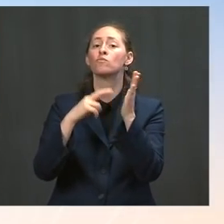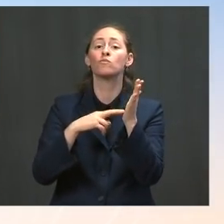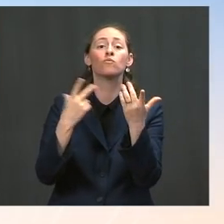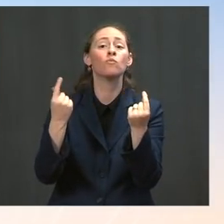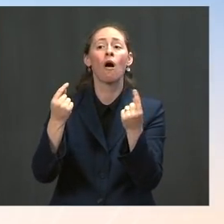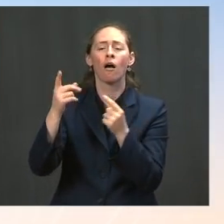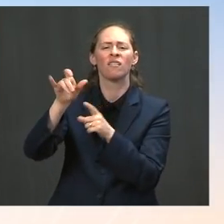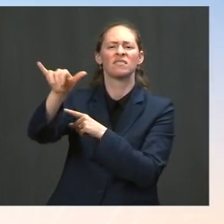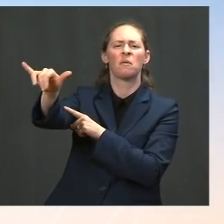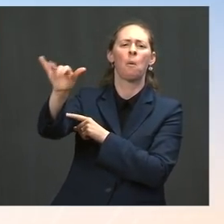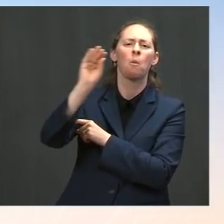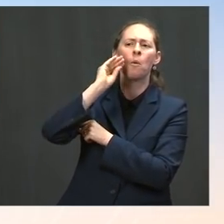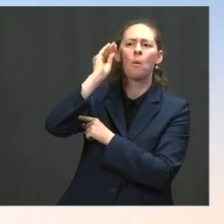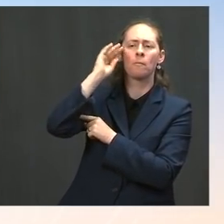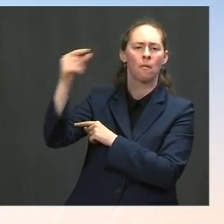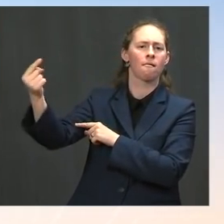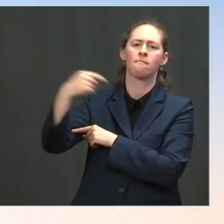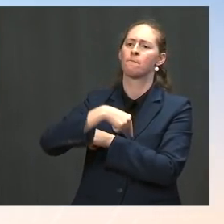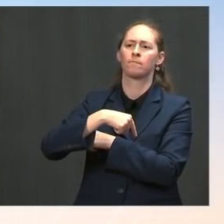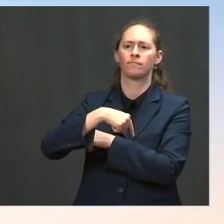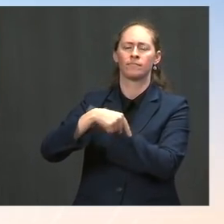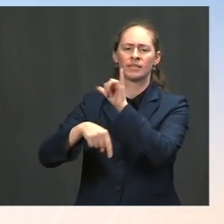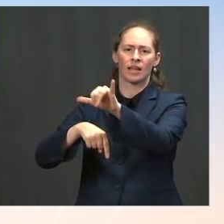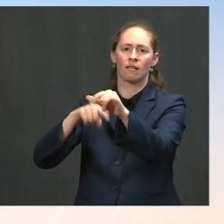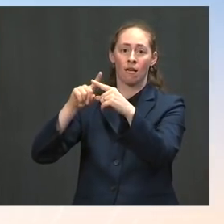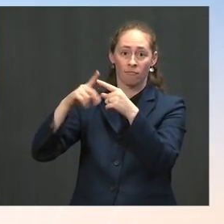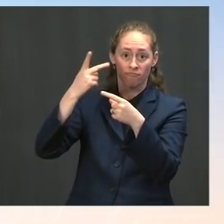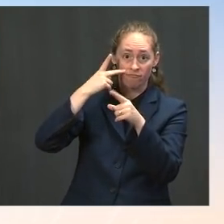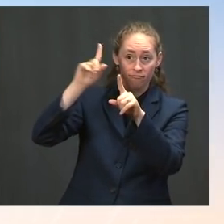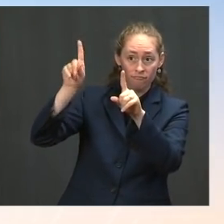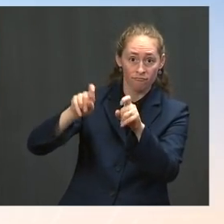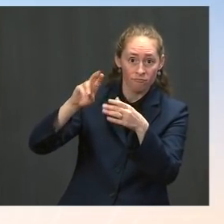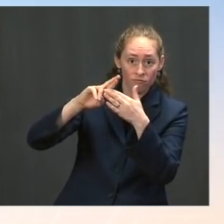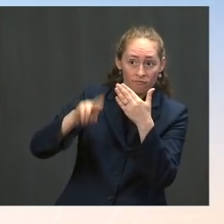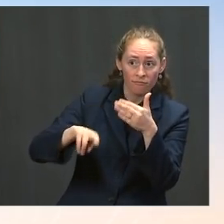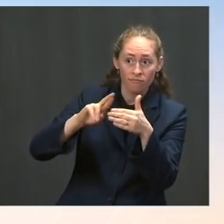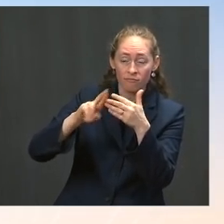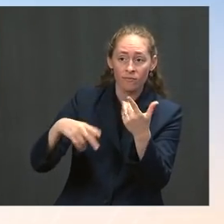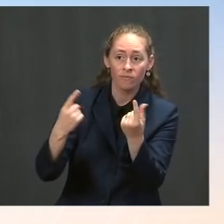The White House Medical Unit has conducted contact tracing interviews and determined no close contacts